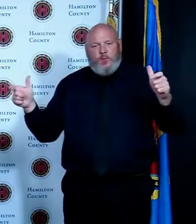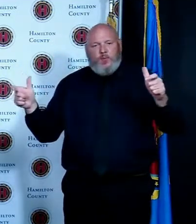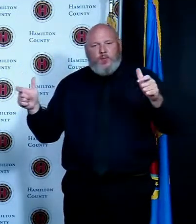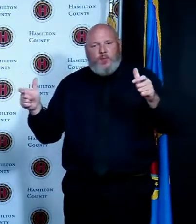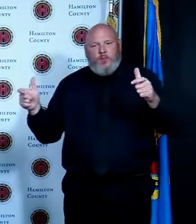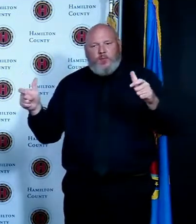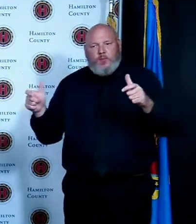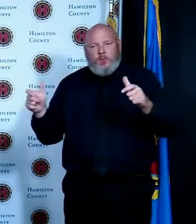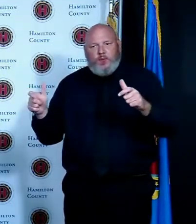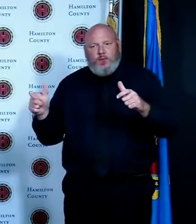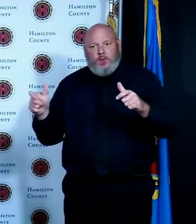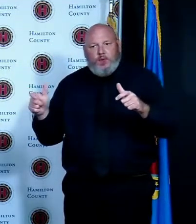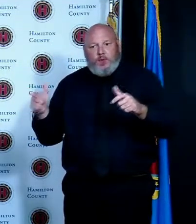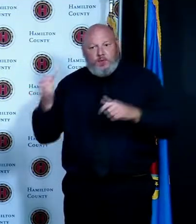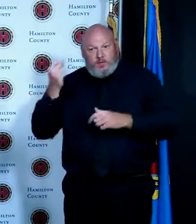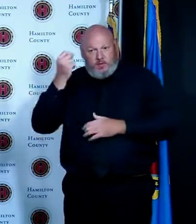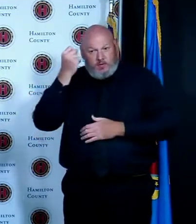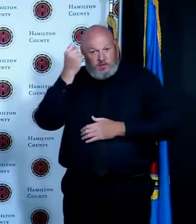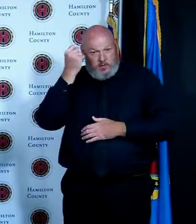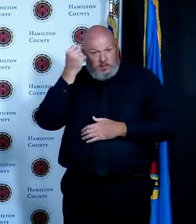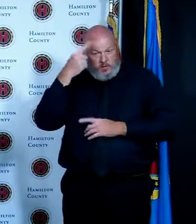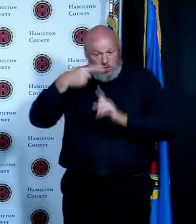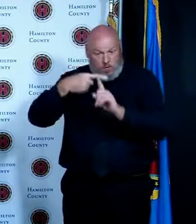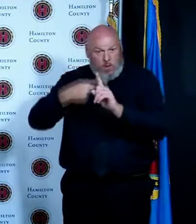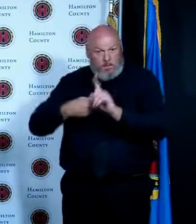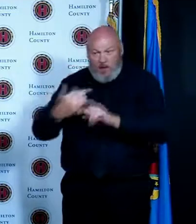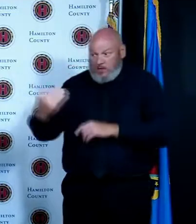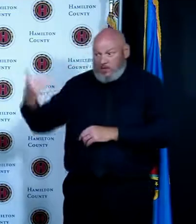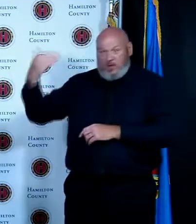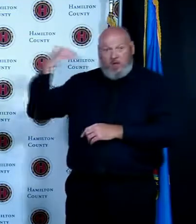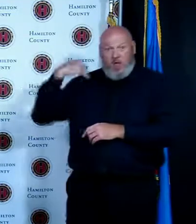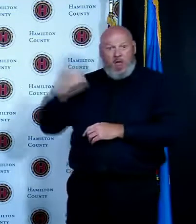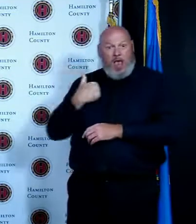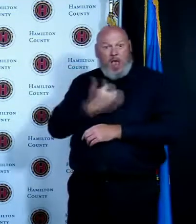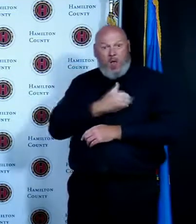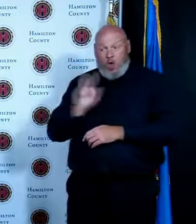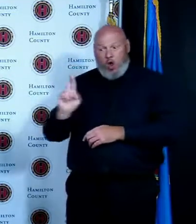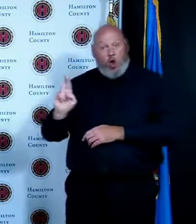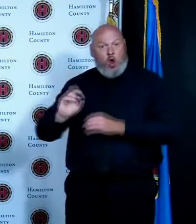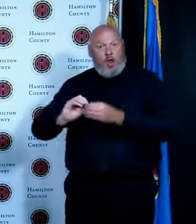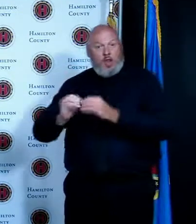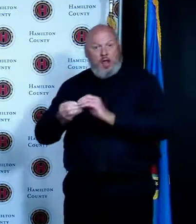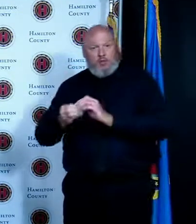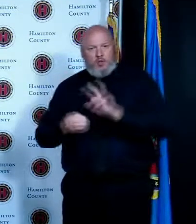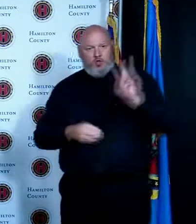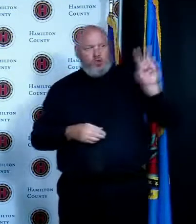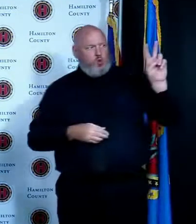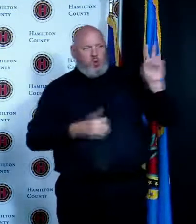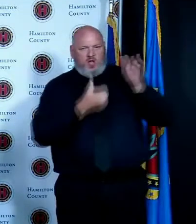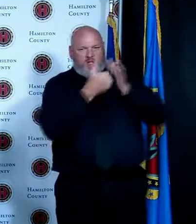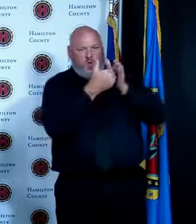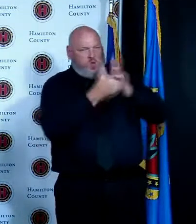because that meant for every individual that became ill we'd see approximately two more people get sick and so that's how the